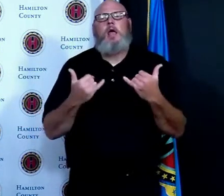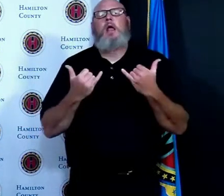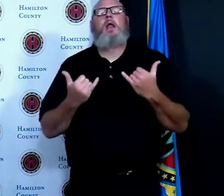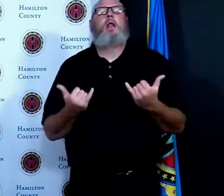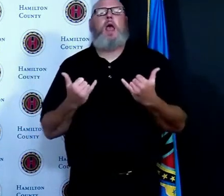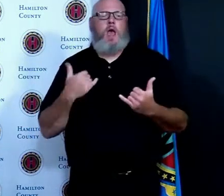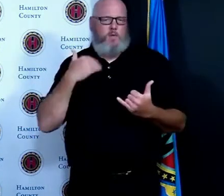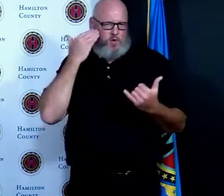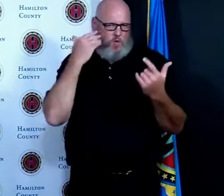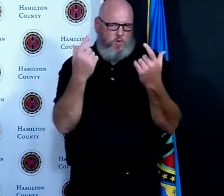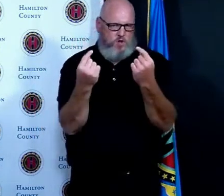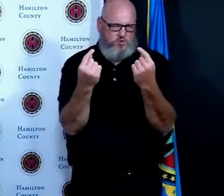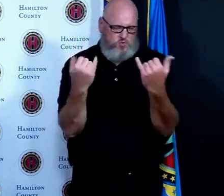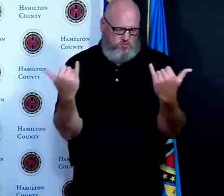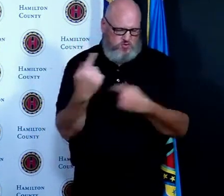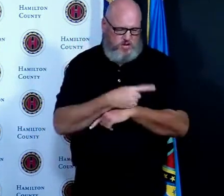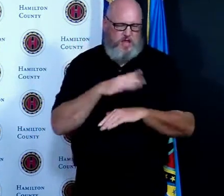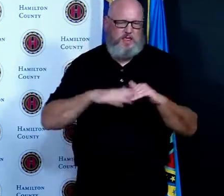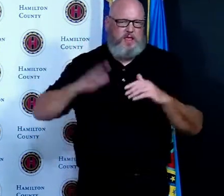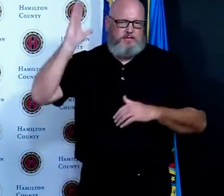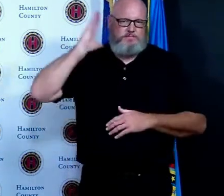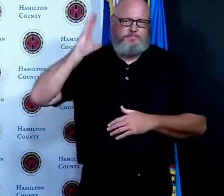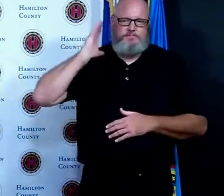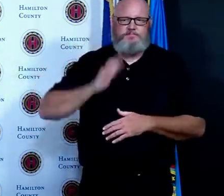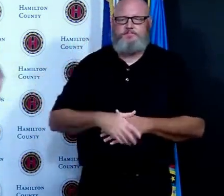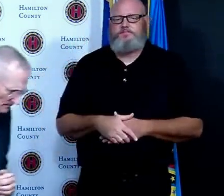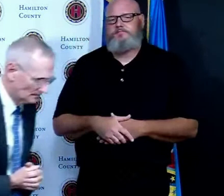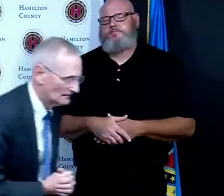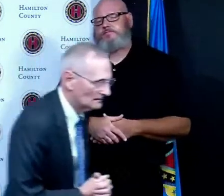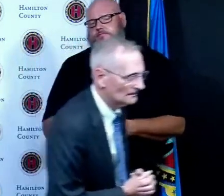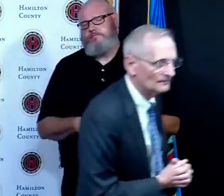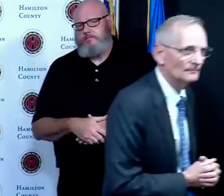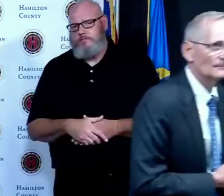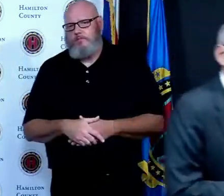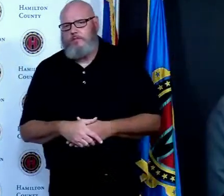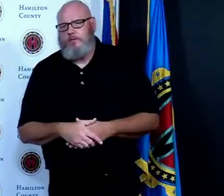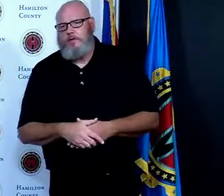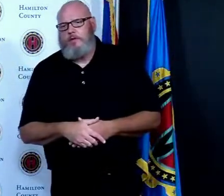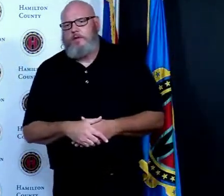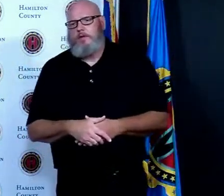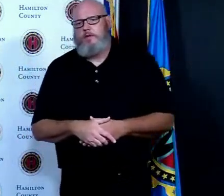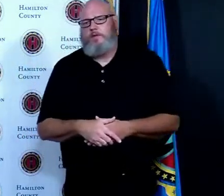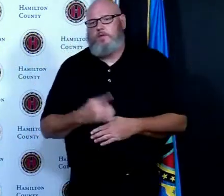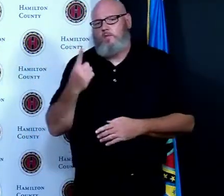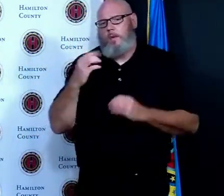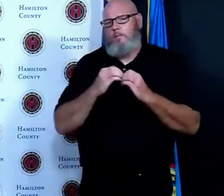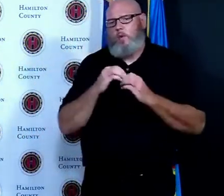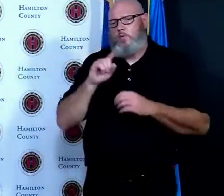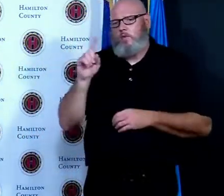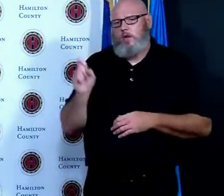thank you okay and we have one more question and it's from John London and this will be the last